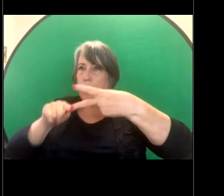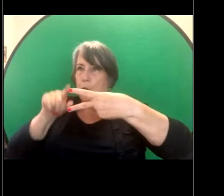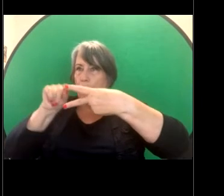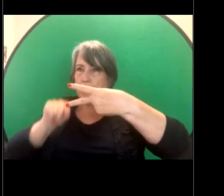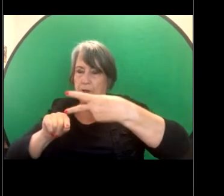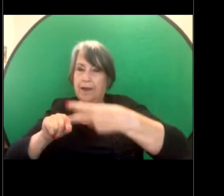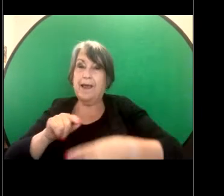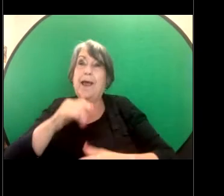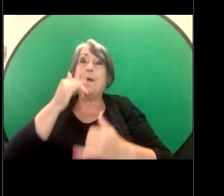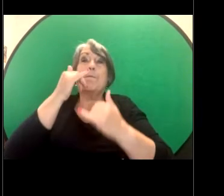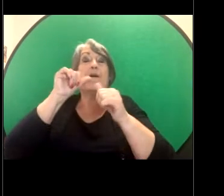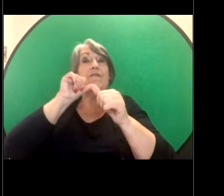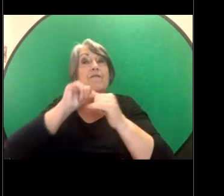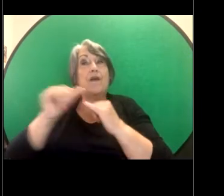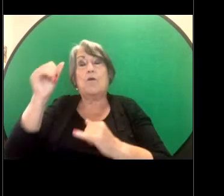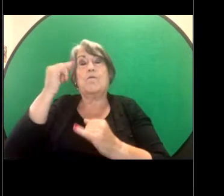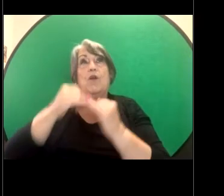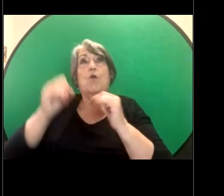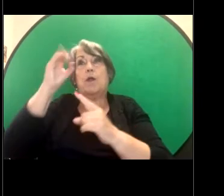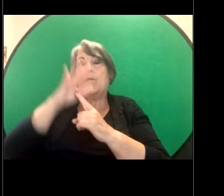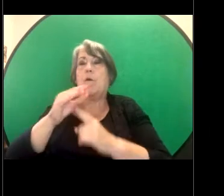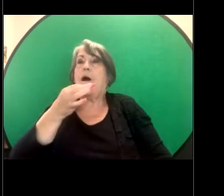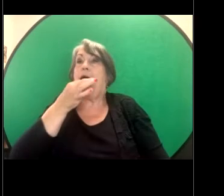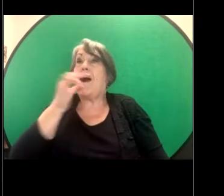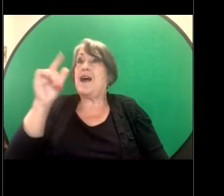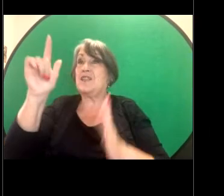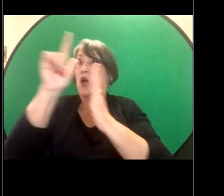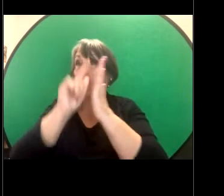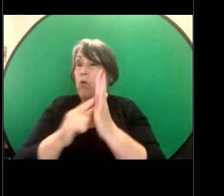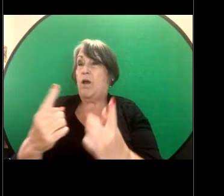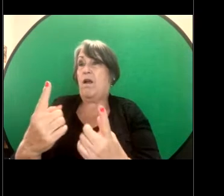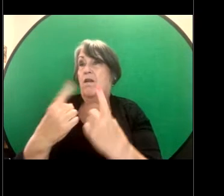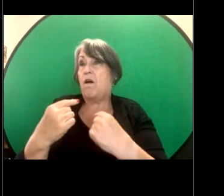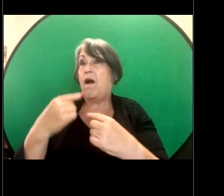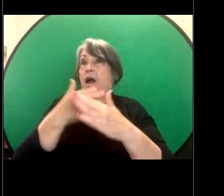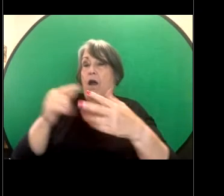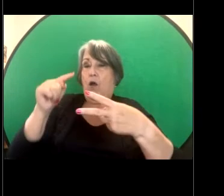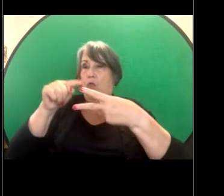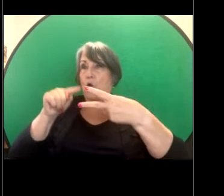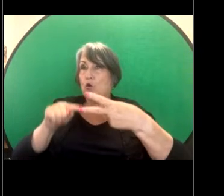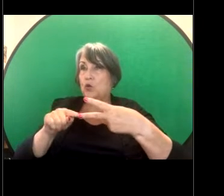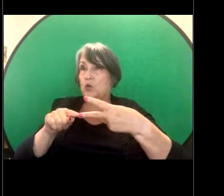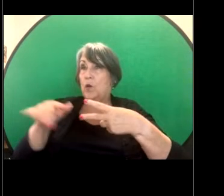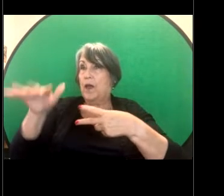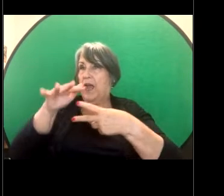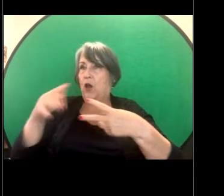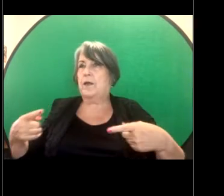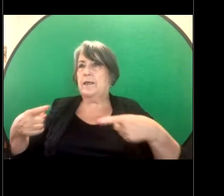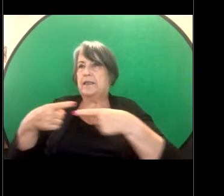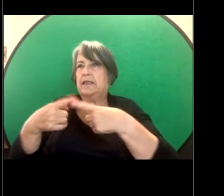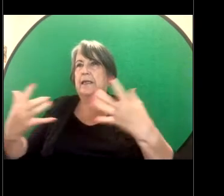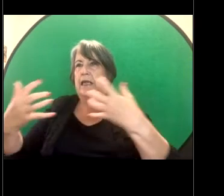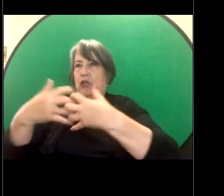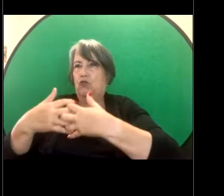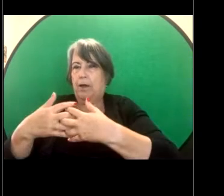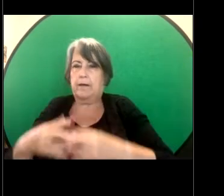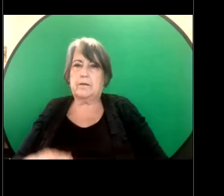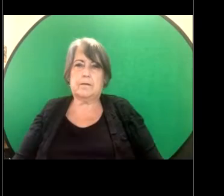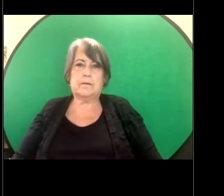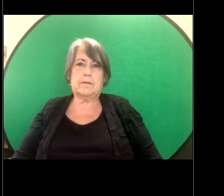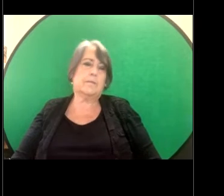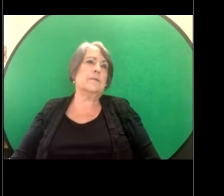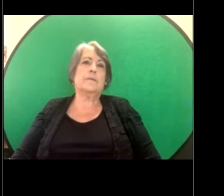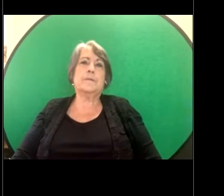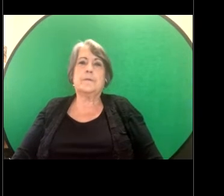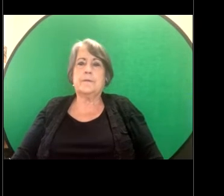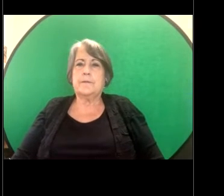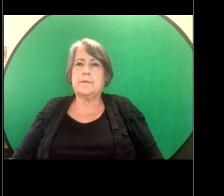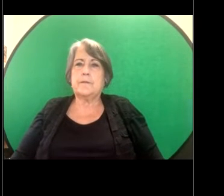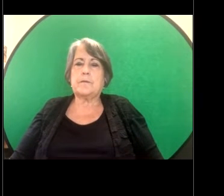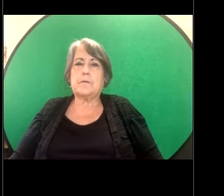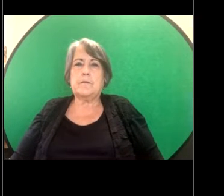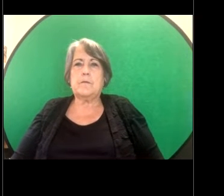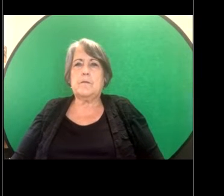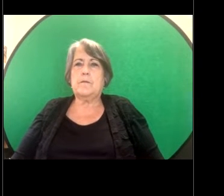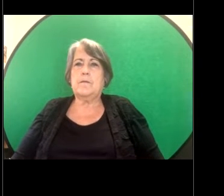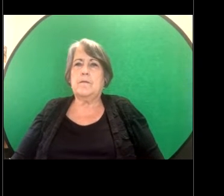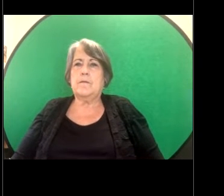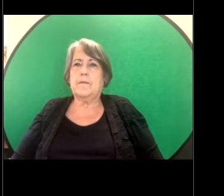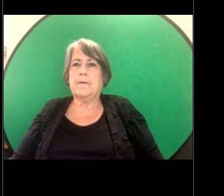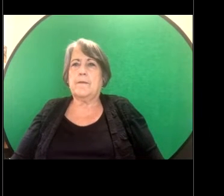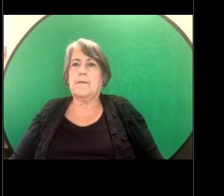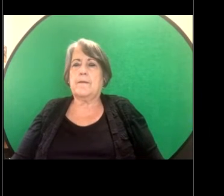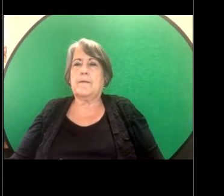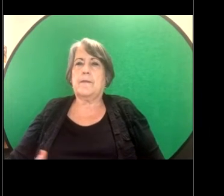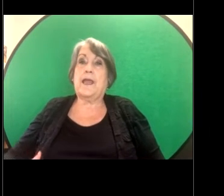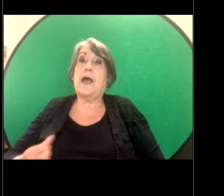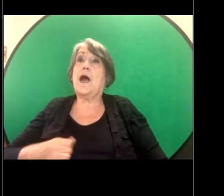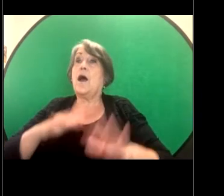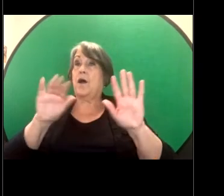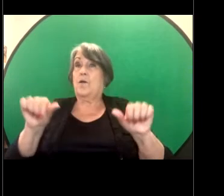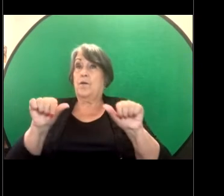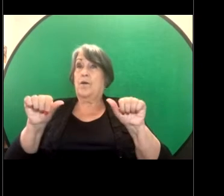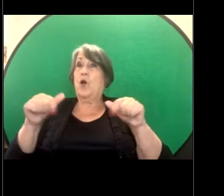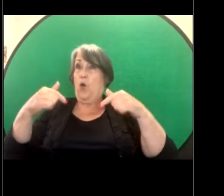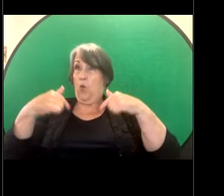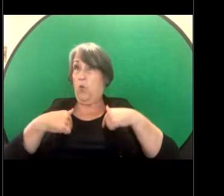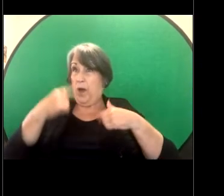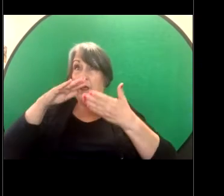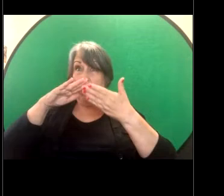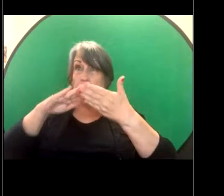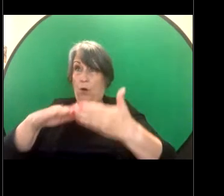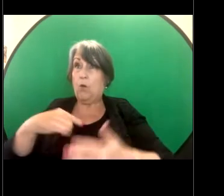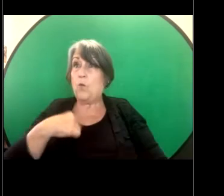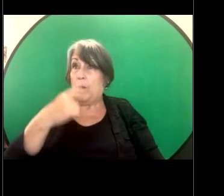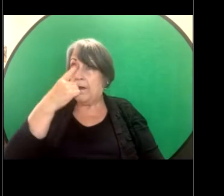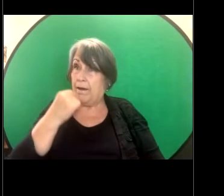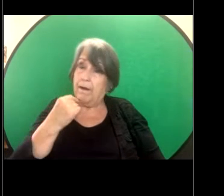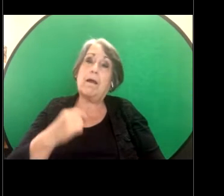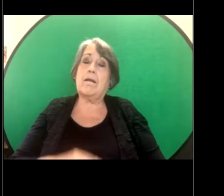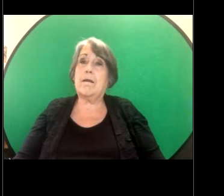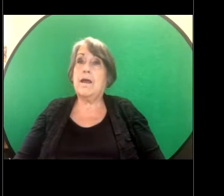some advice about how those two interact. AMELIA: How we can help. So if you have clients